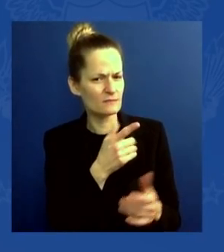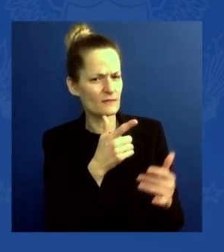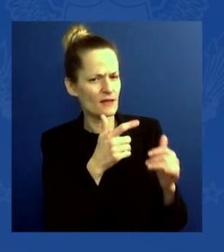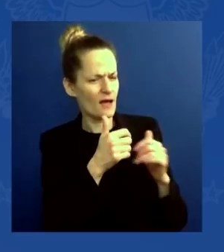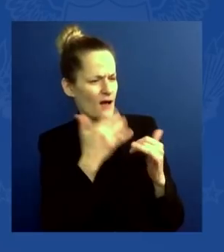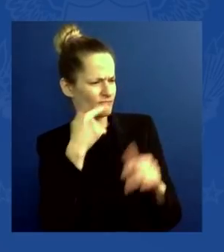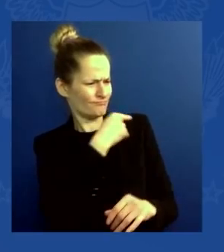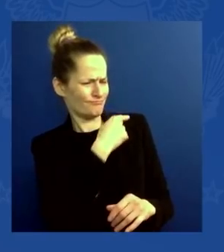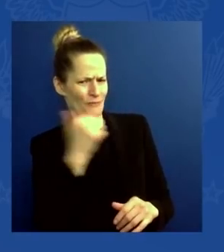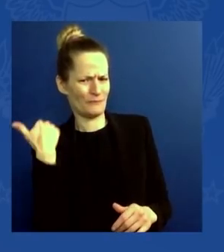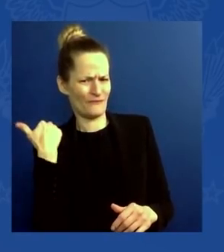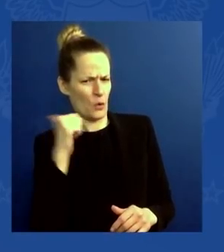The President: Well, first of all,